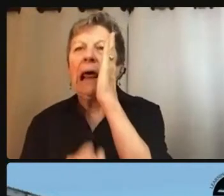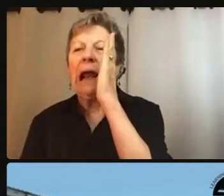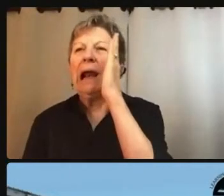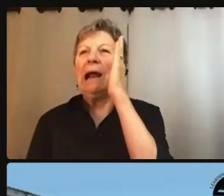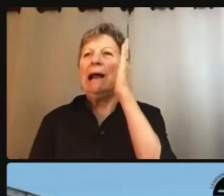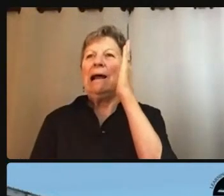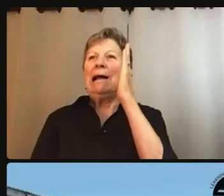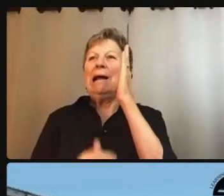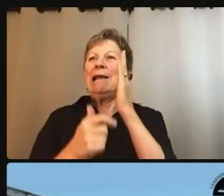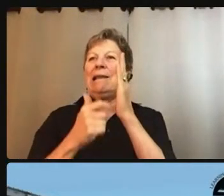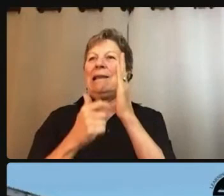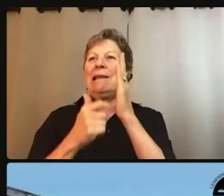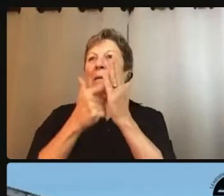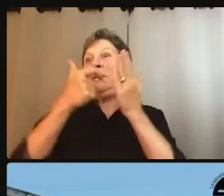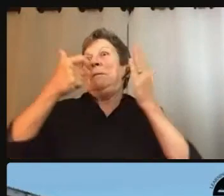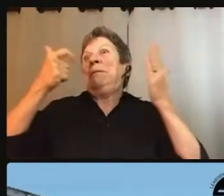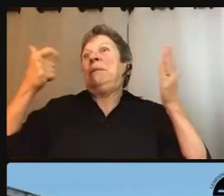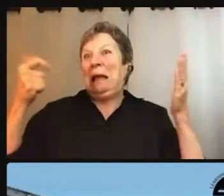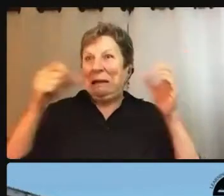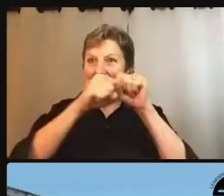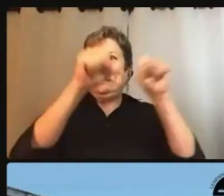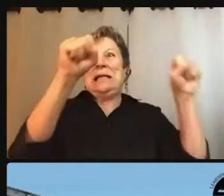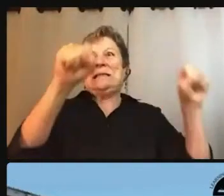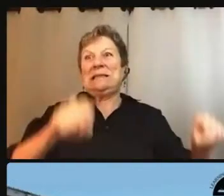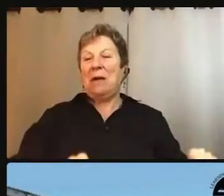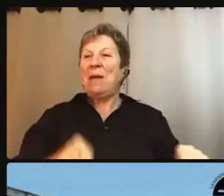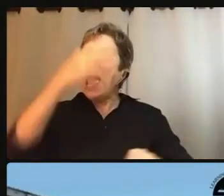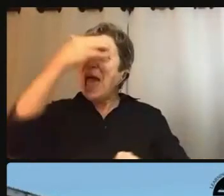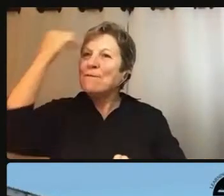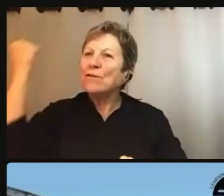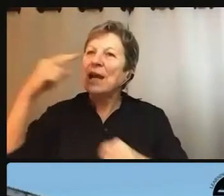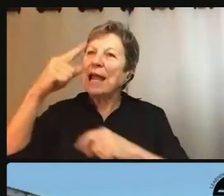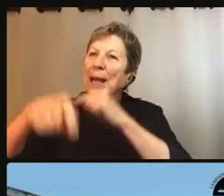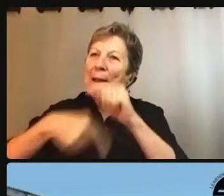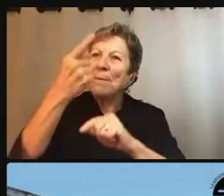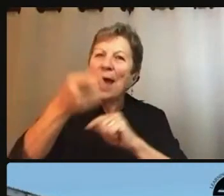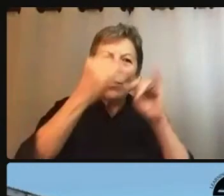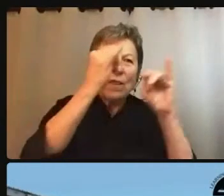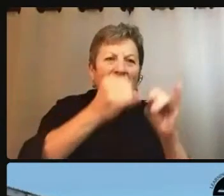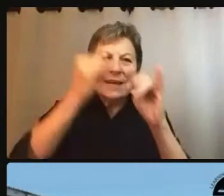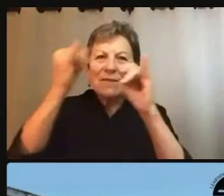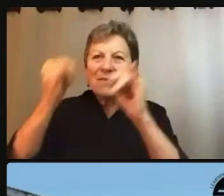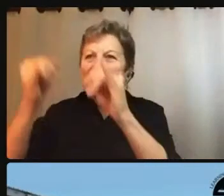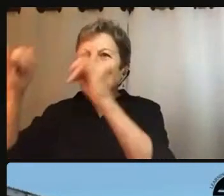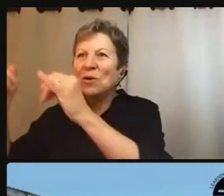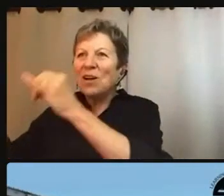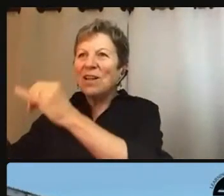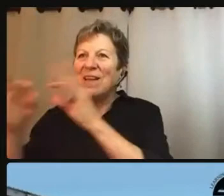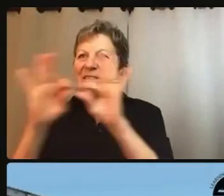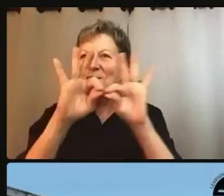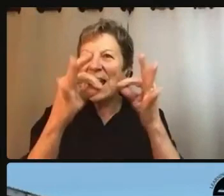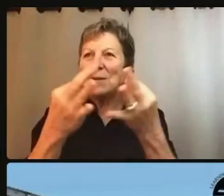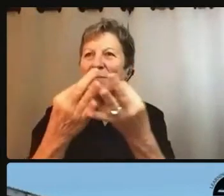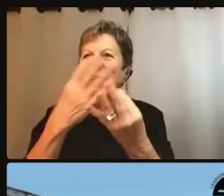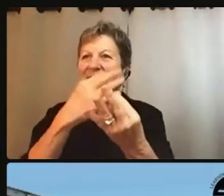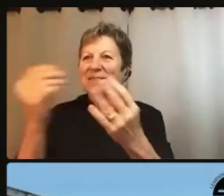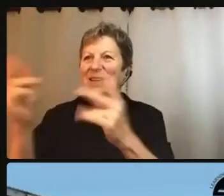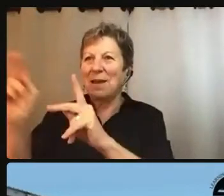ALL OF THAT BECAUSE IT'S IT'S